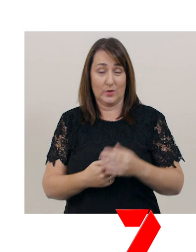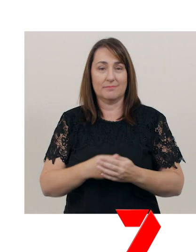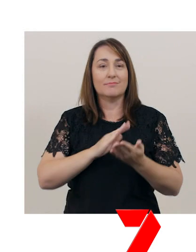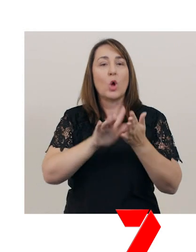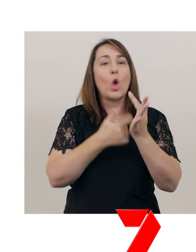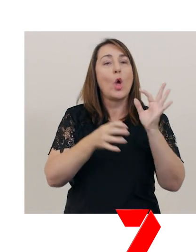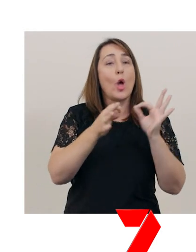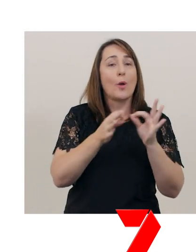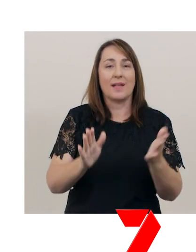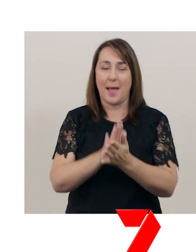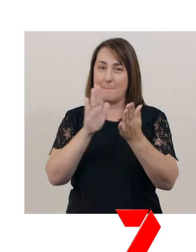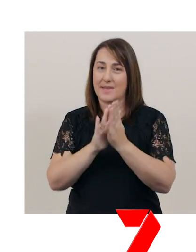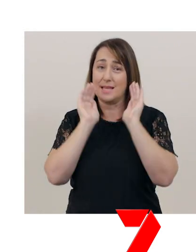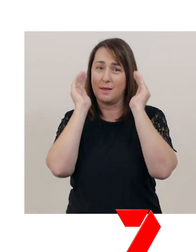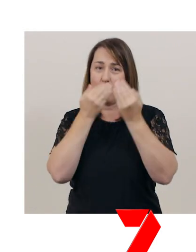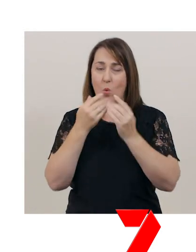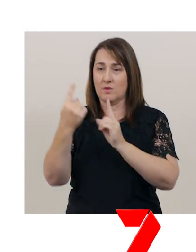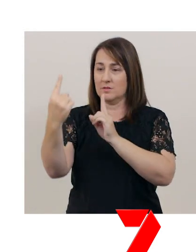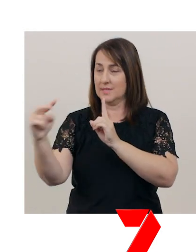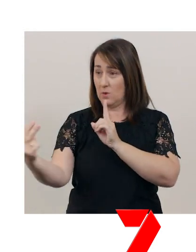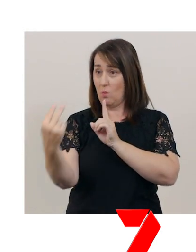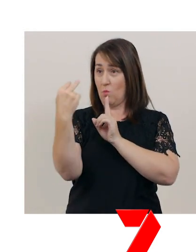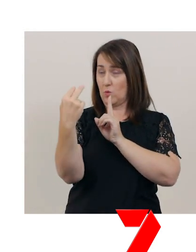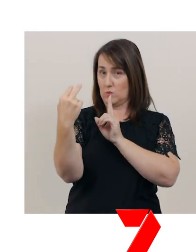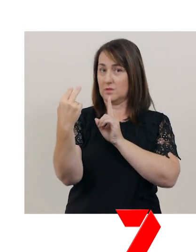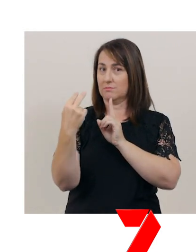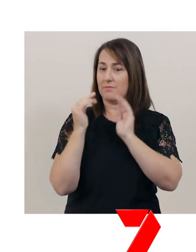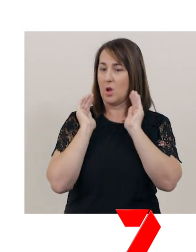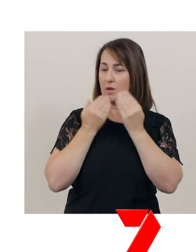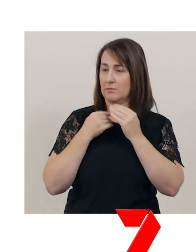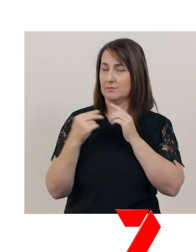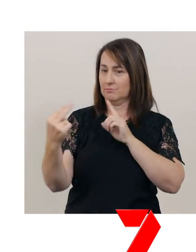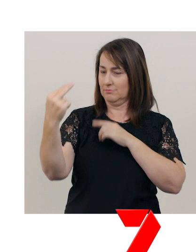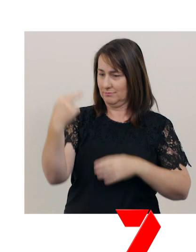The bandleader looked at Herb. He'd noticed how Herb’s hips had swayed in time,